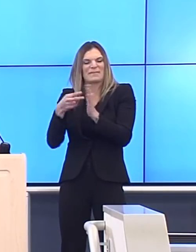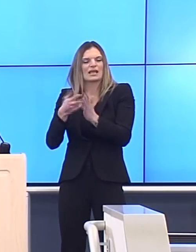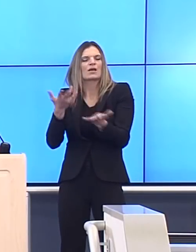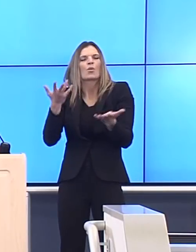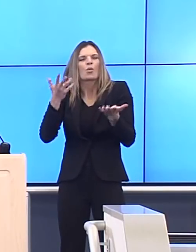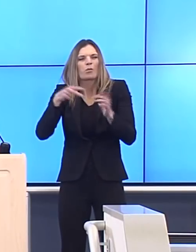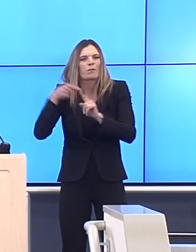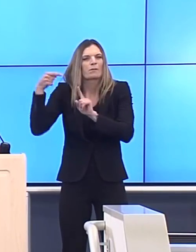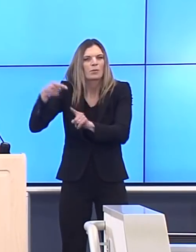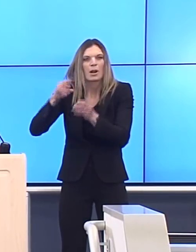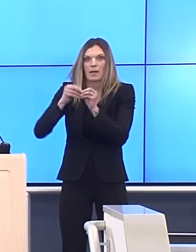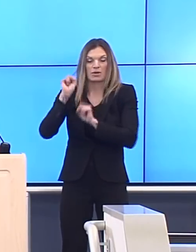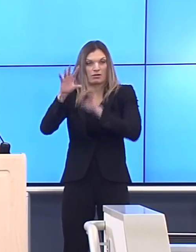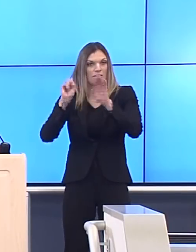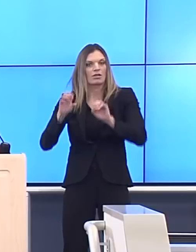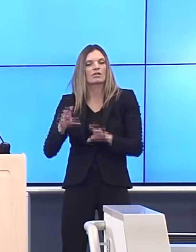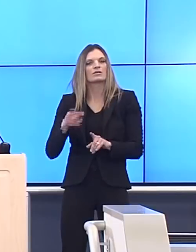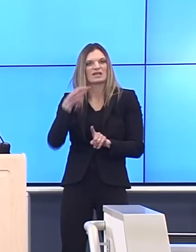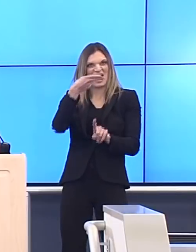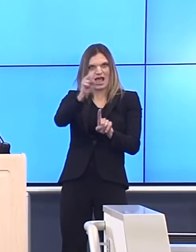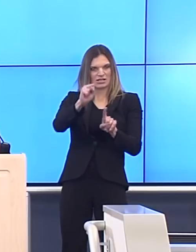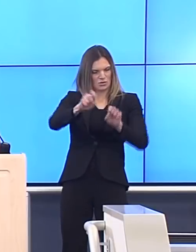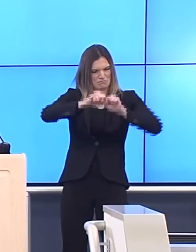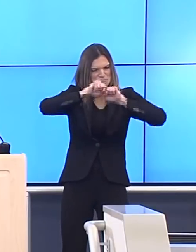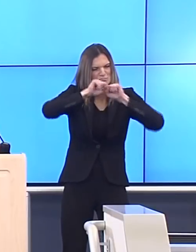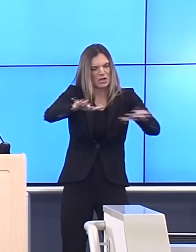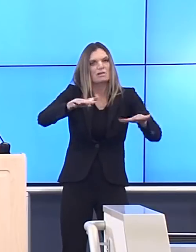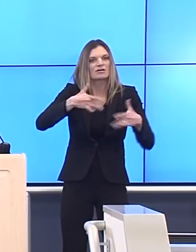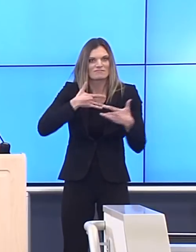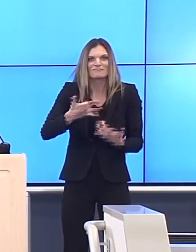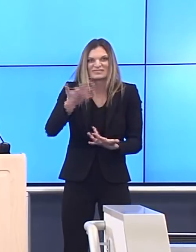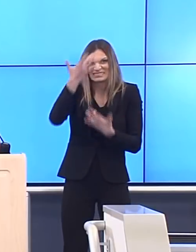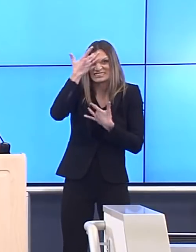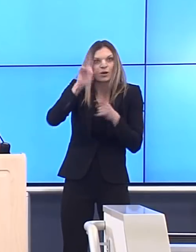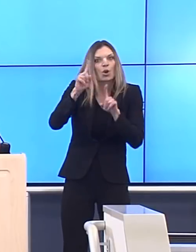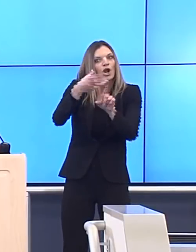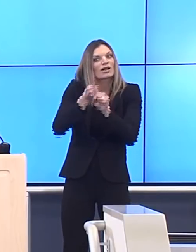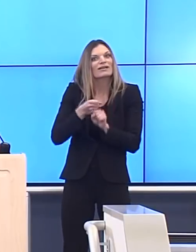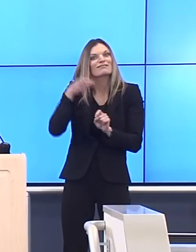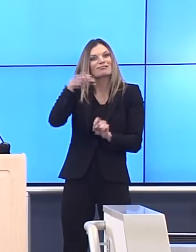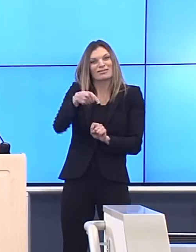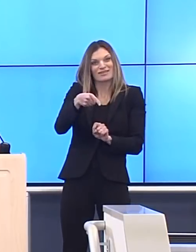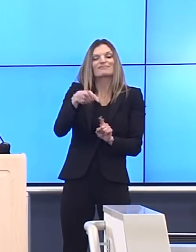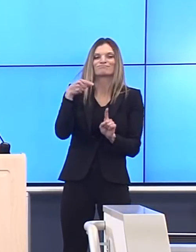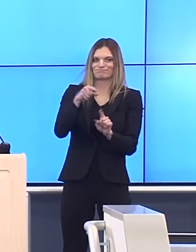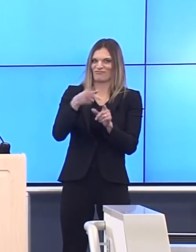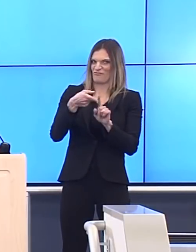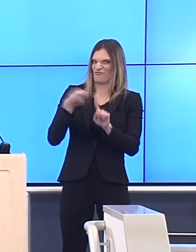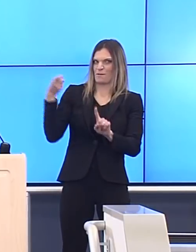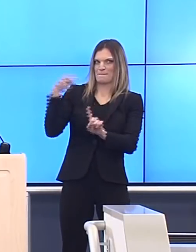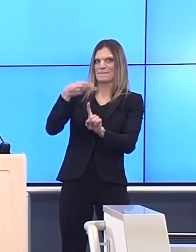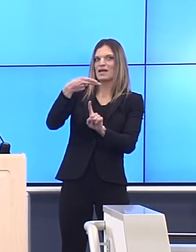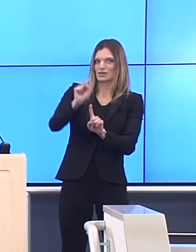THIRDS OF POLLS ARE ASSOCIATED WITH HIGH SCHOOLS. THAT MEANS THAT THERE ARE MORE TOTAL